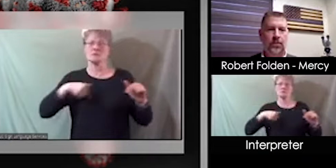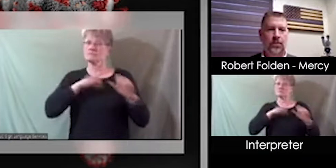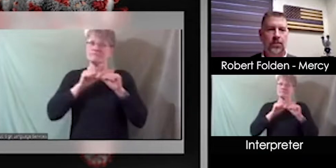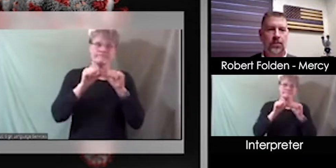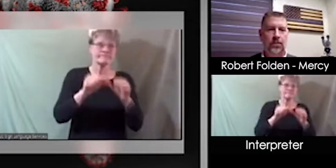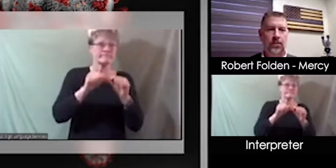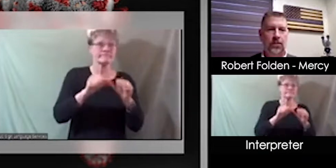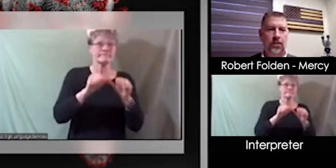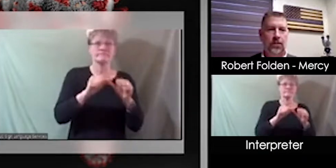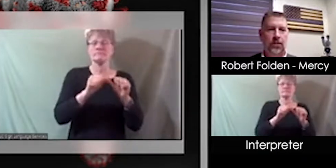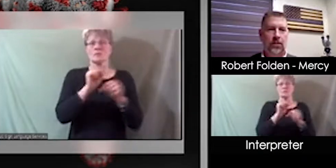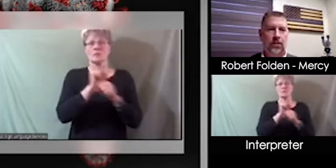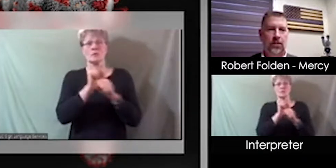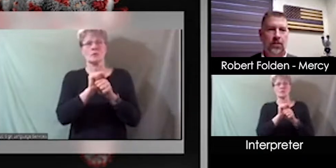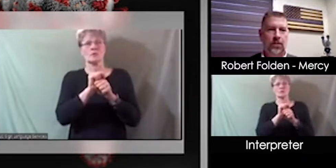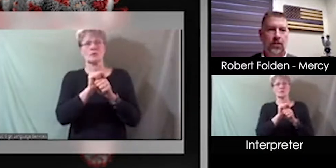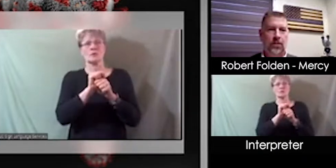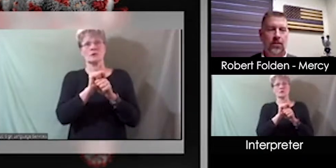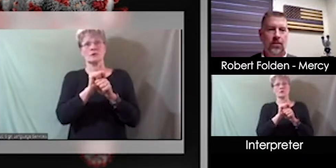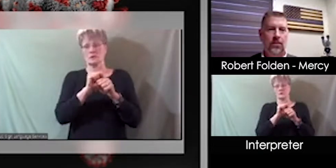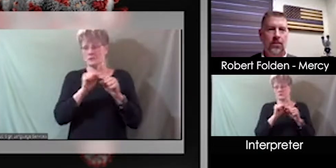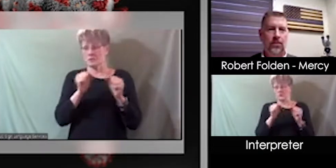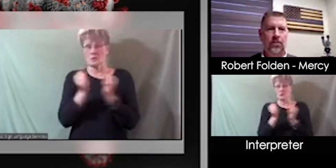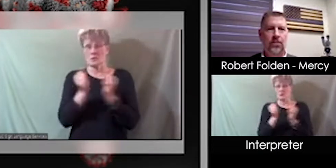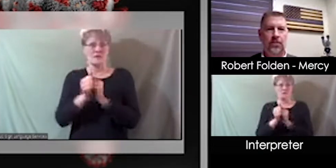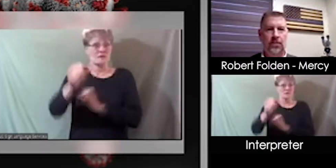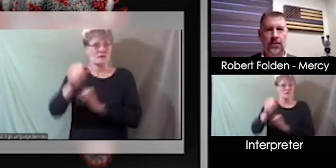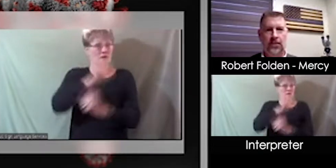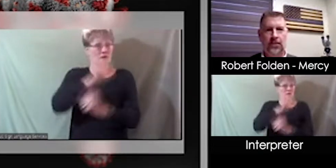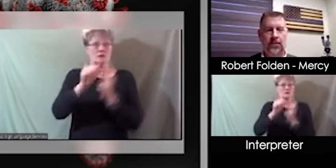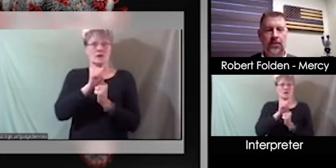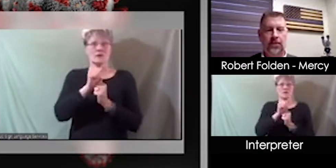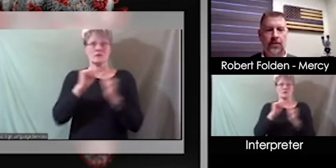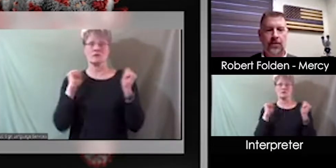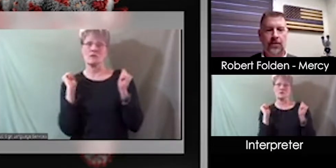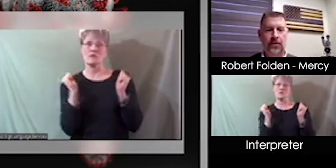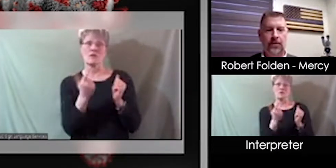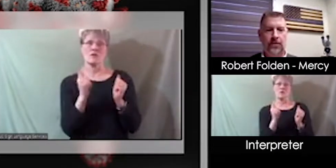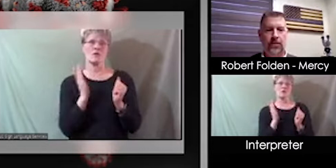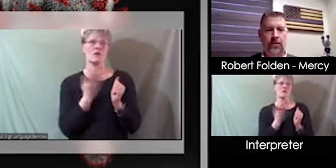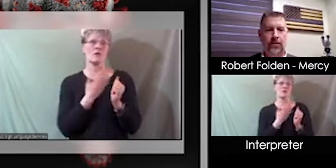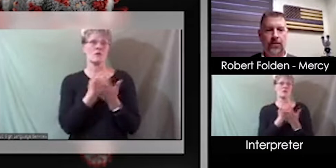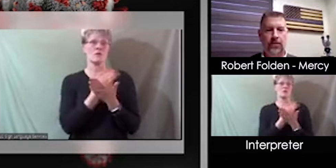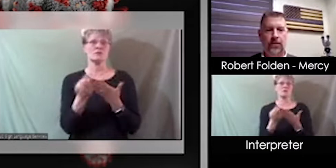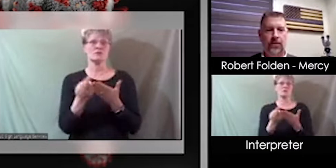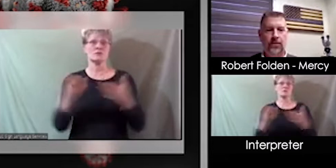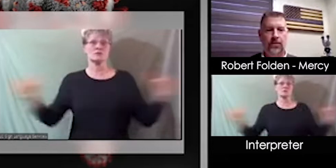you know pooling of resources locally and making it available and communicating really closely with our hospitals and here in